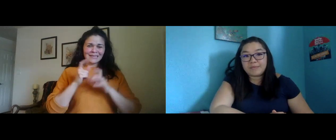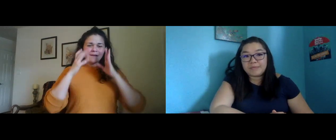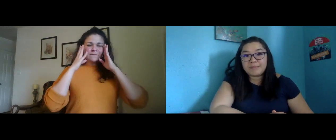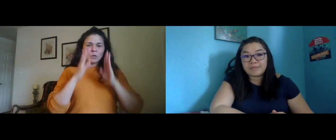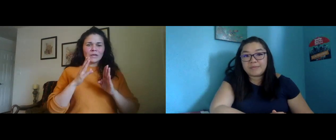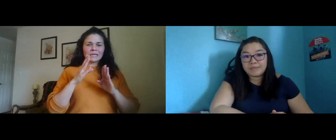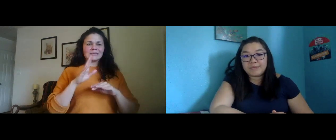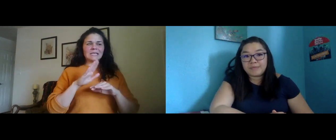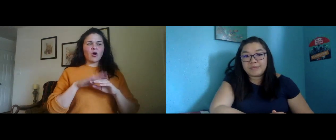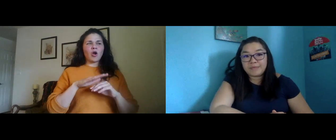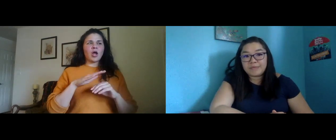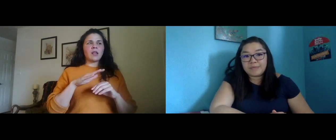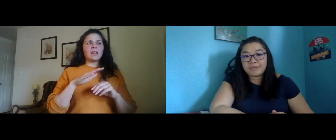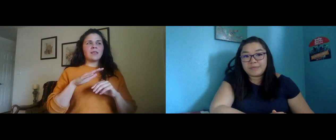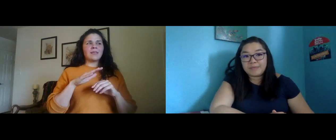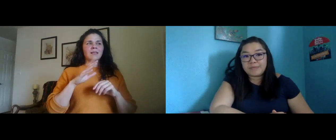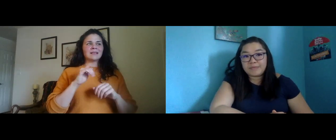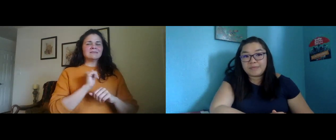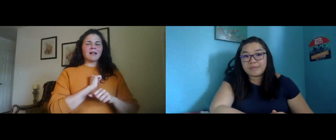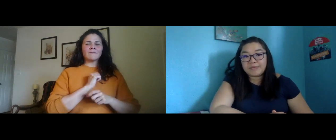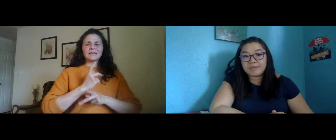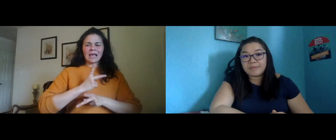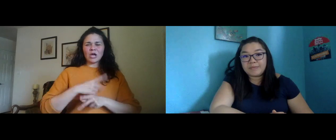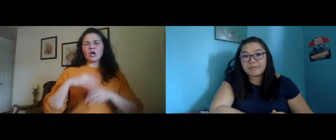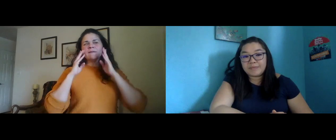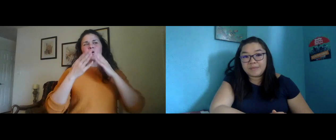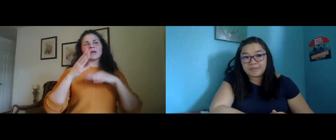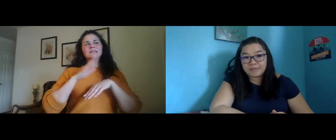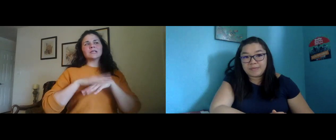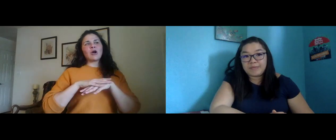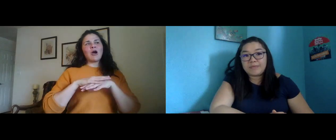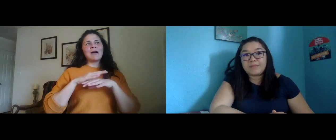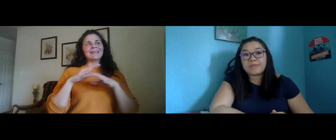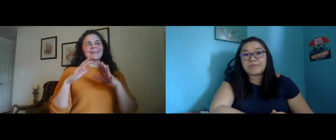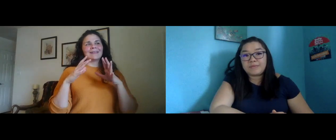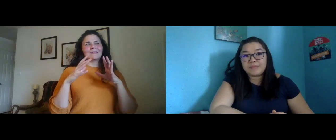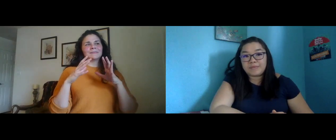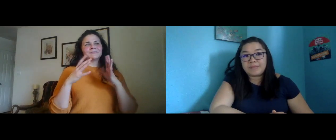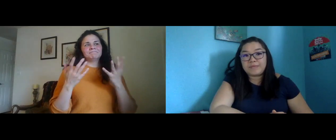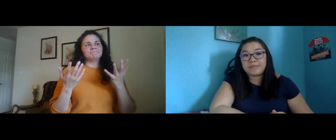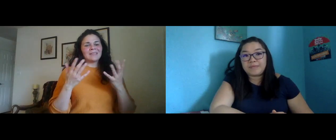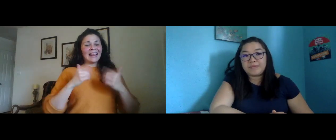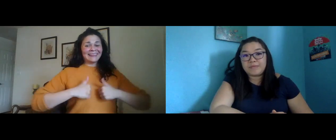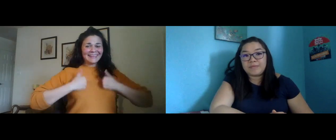just do your homework, focus on self-care, living life